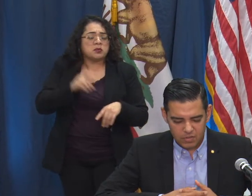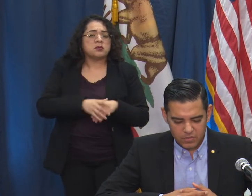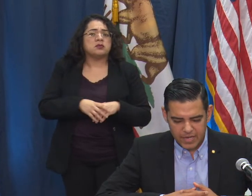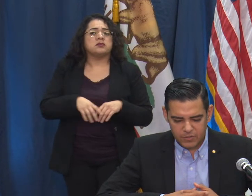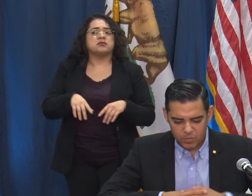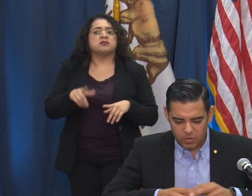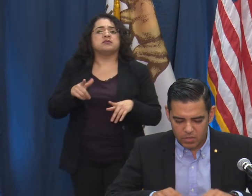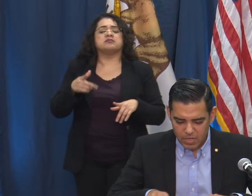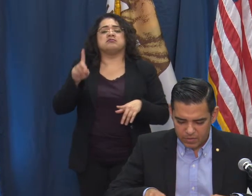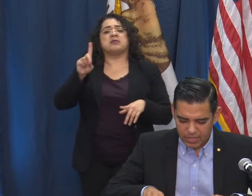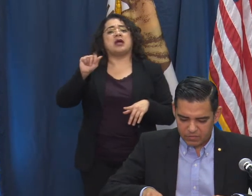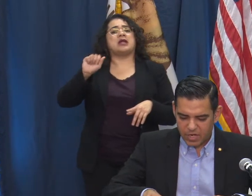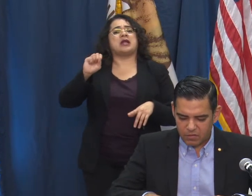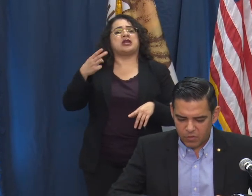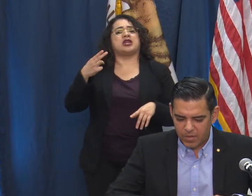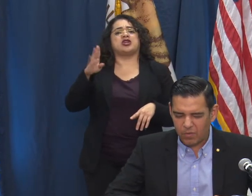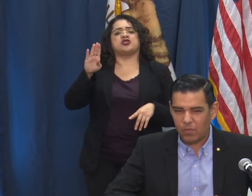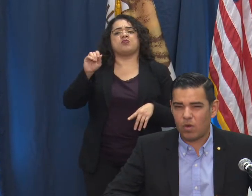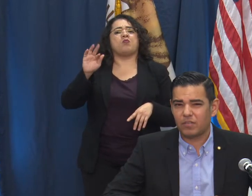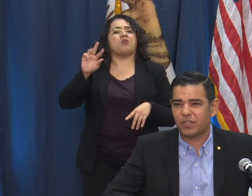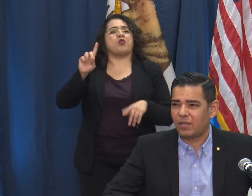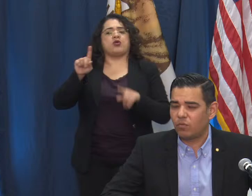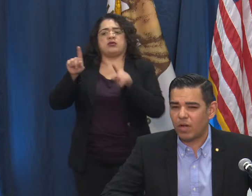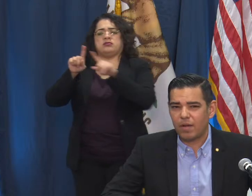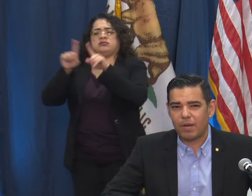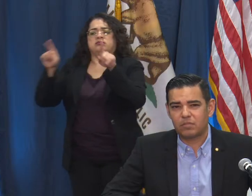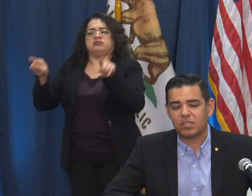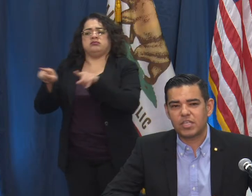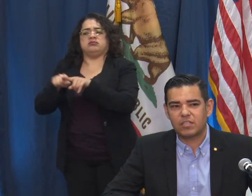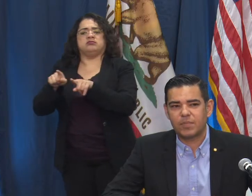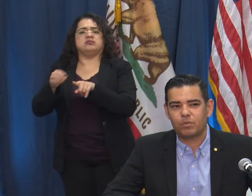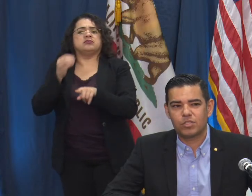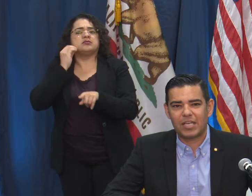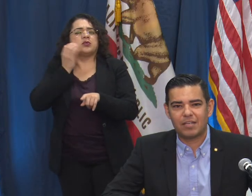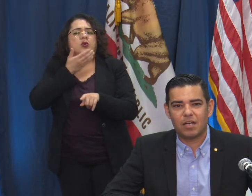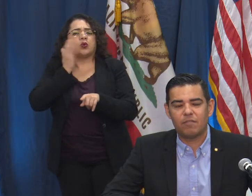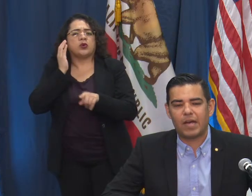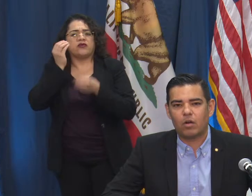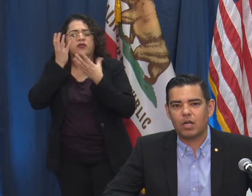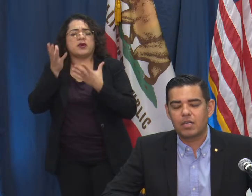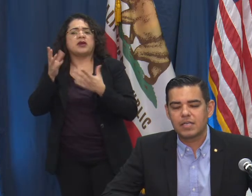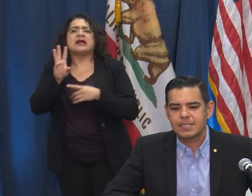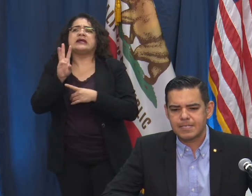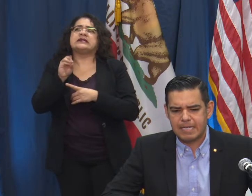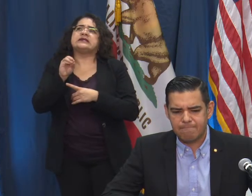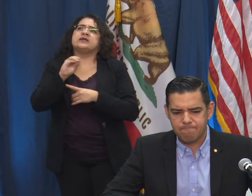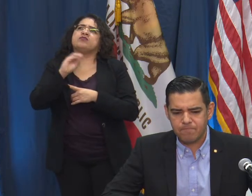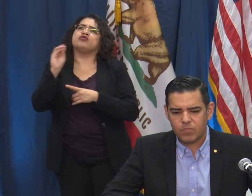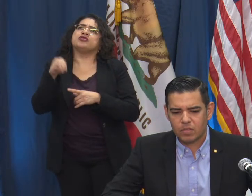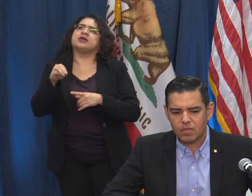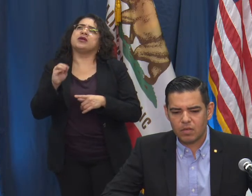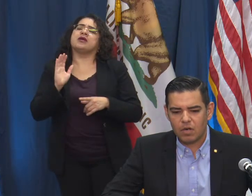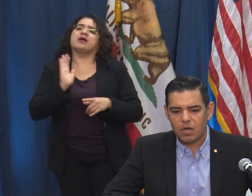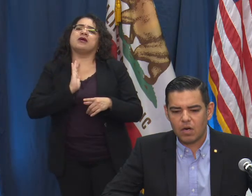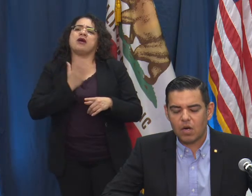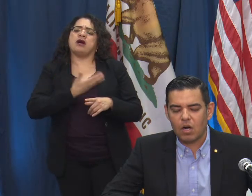dashboard in the last day or so but I want to say about 60% of our